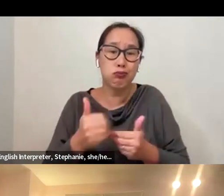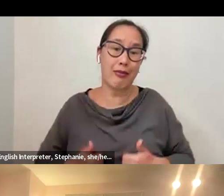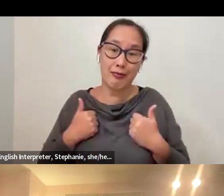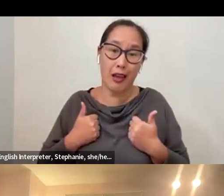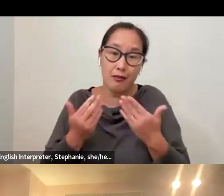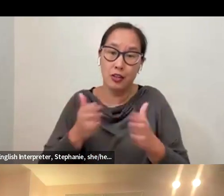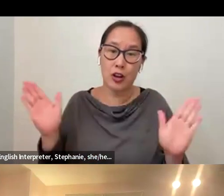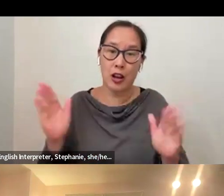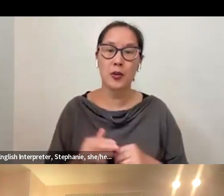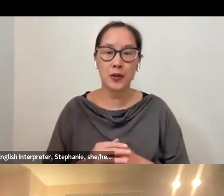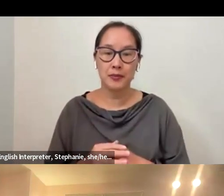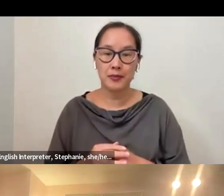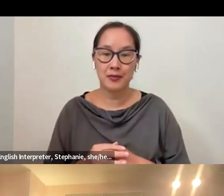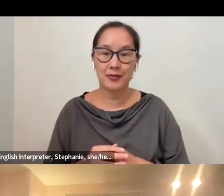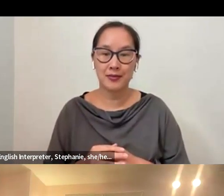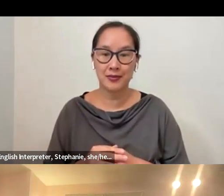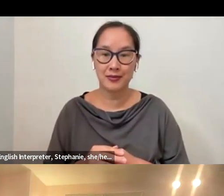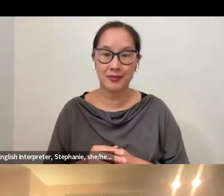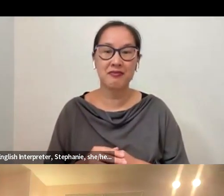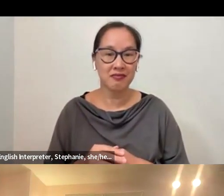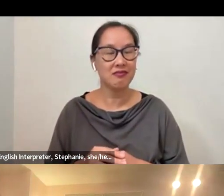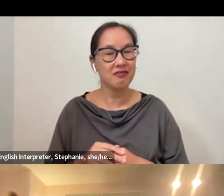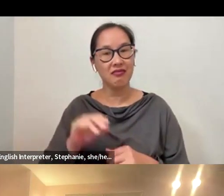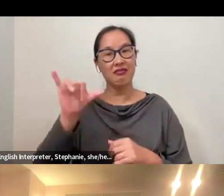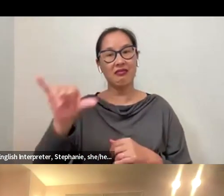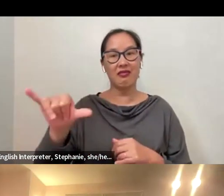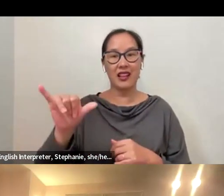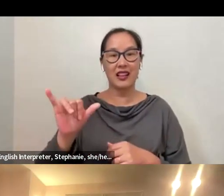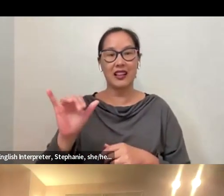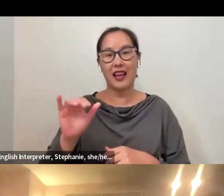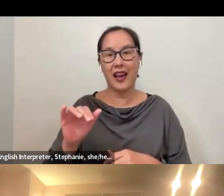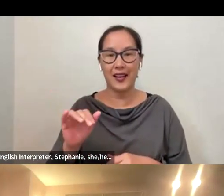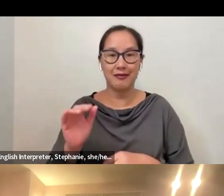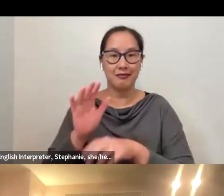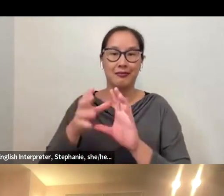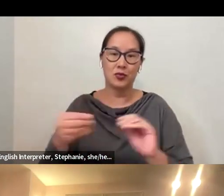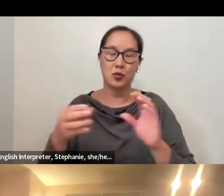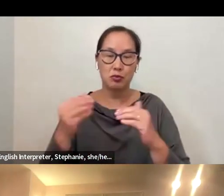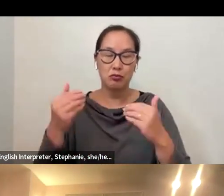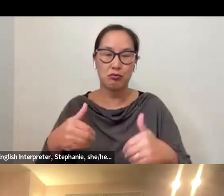And it's a very empowering story. It's a very funny film.